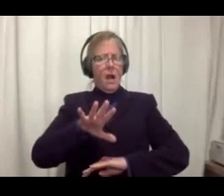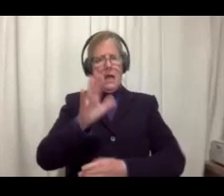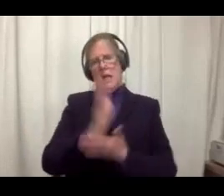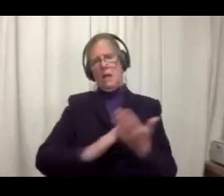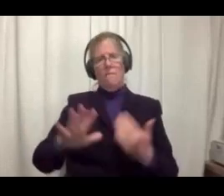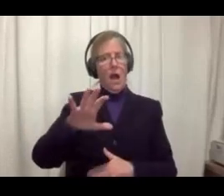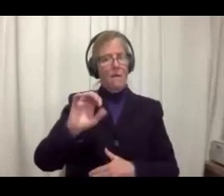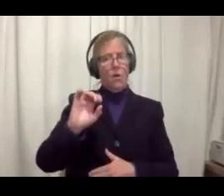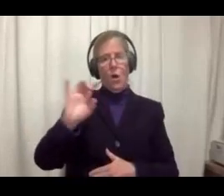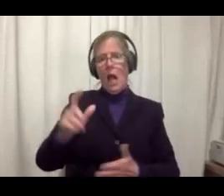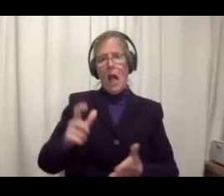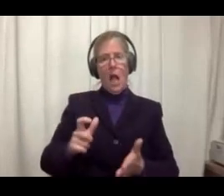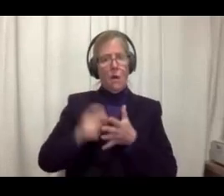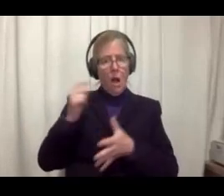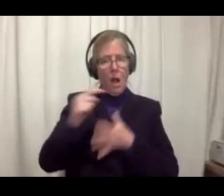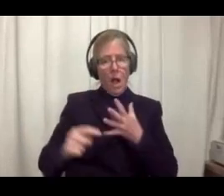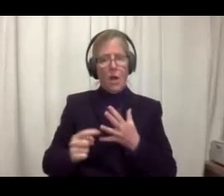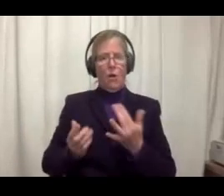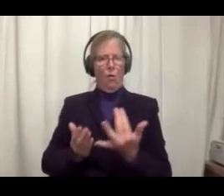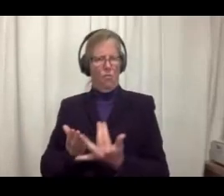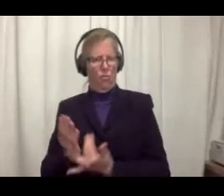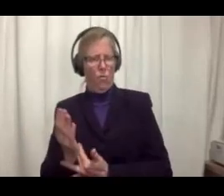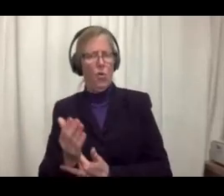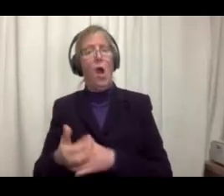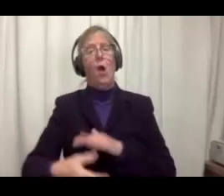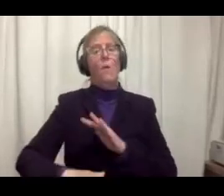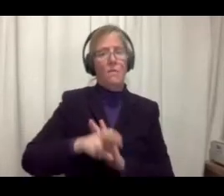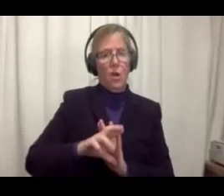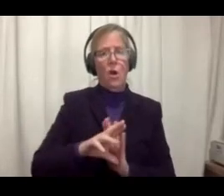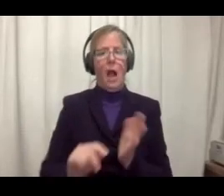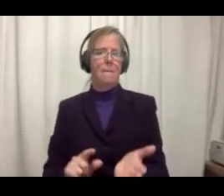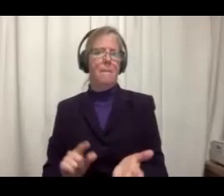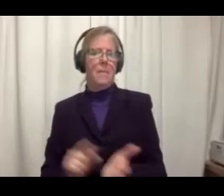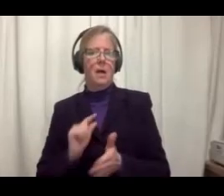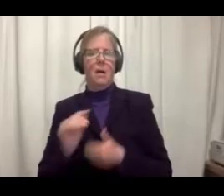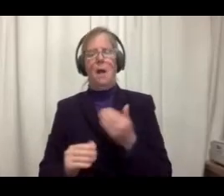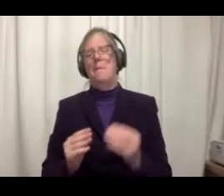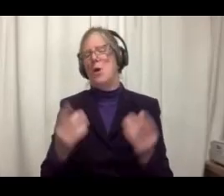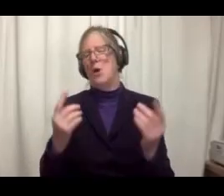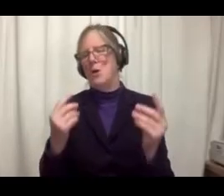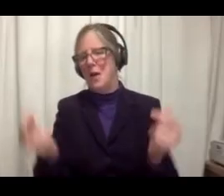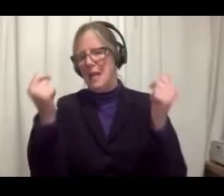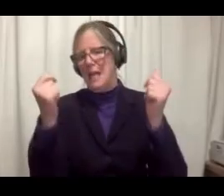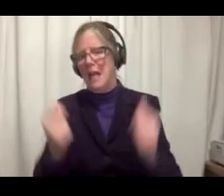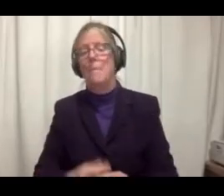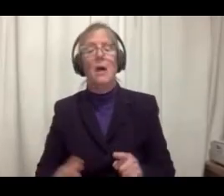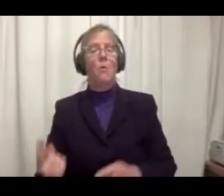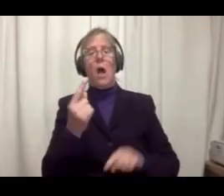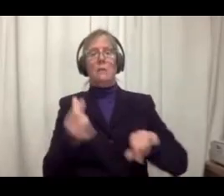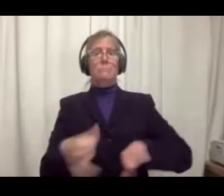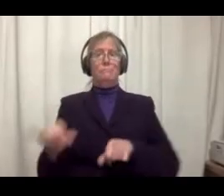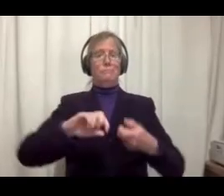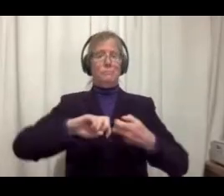review and publication process more quickly. One common pitfall? Submitting a product that